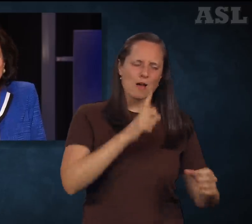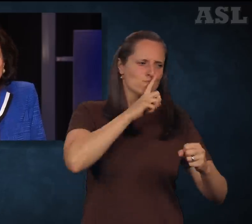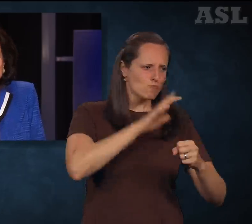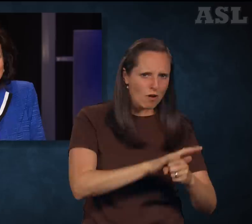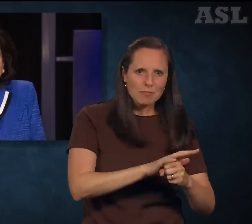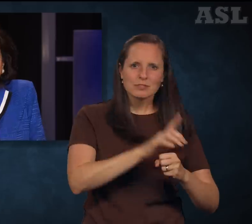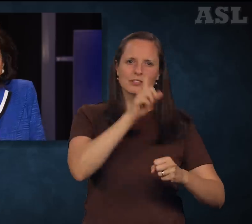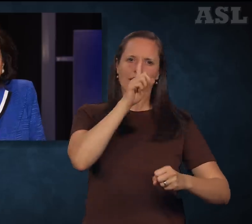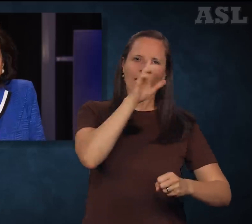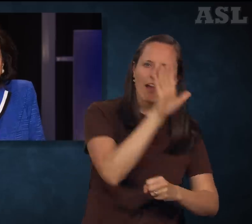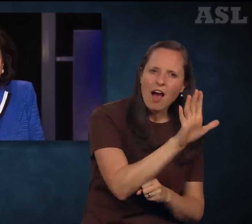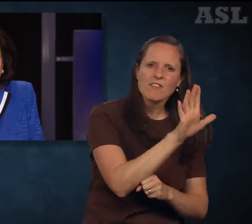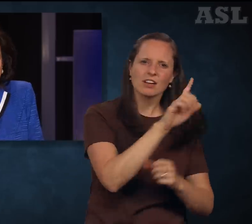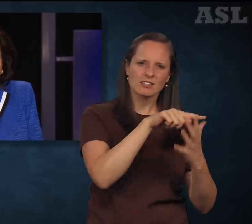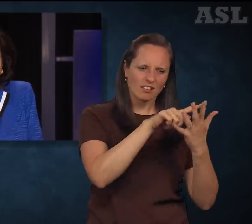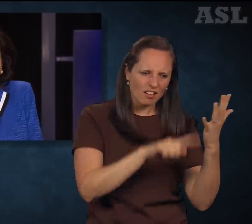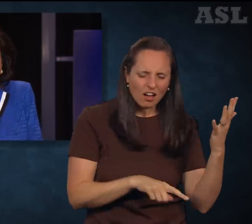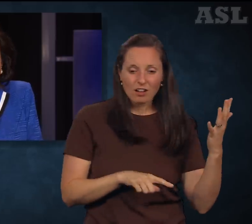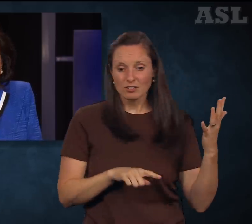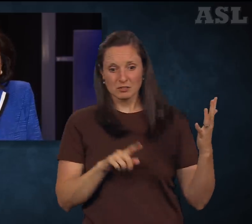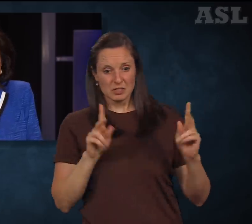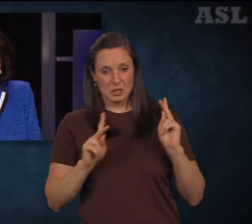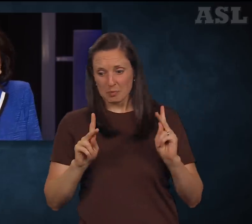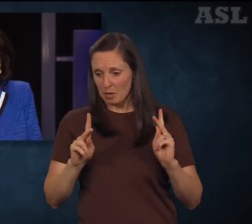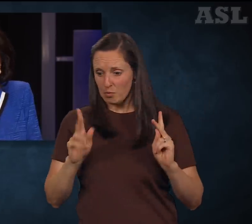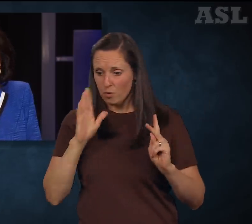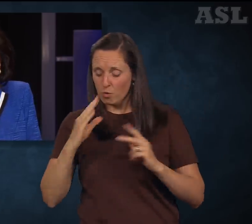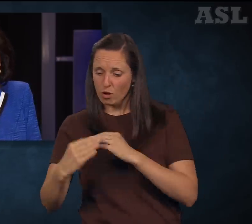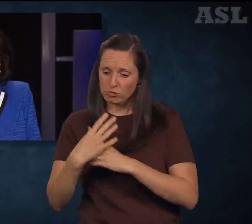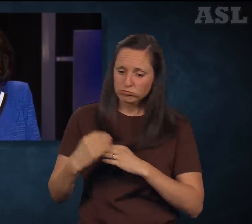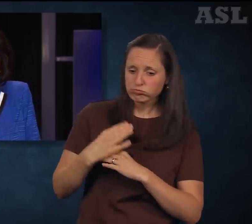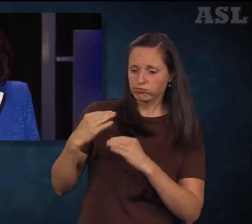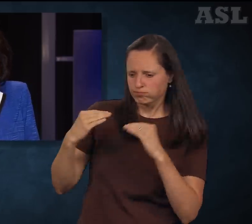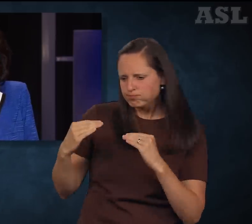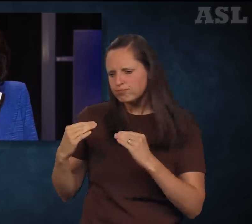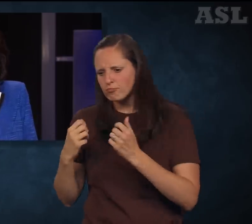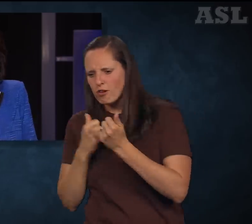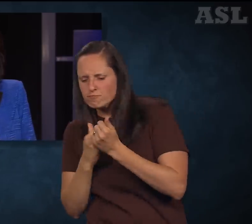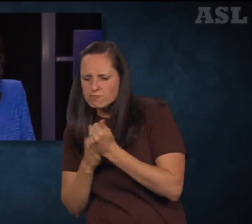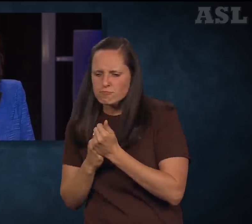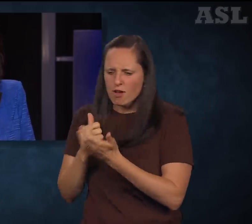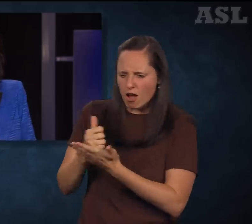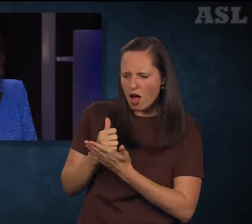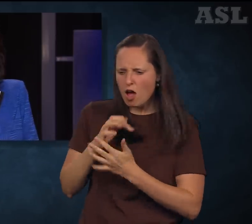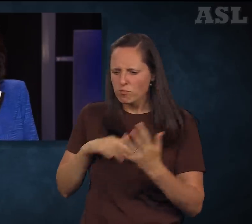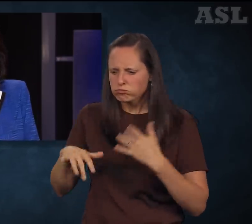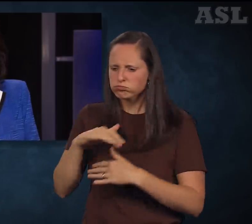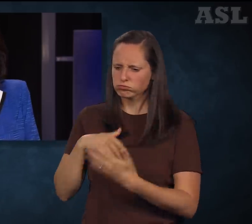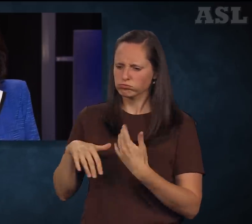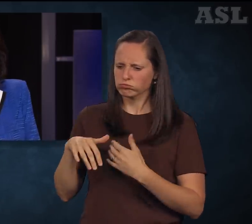PREMORTALLY AND SEE YOURSELF MAKING COMMITMENTS--EVEN